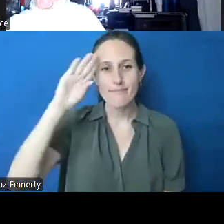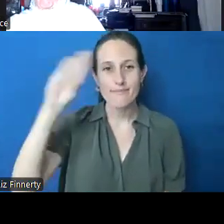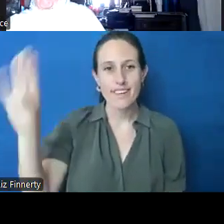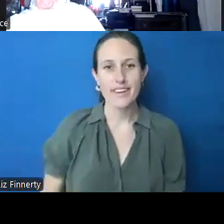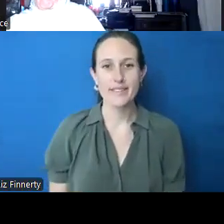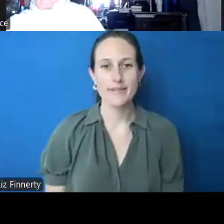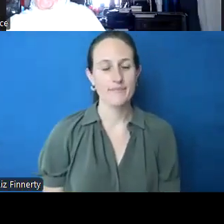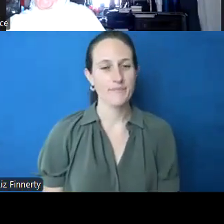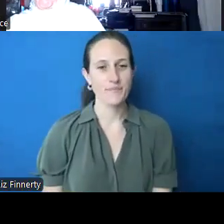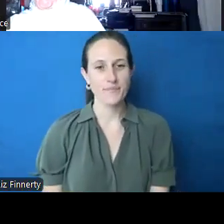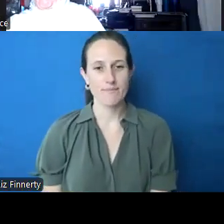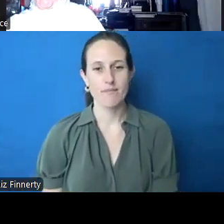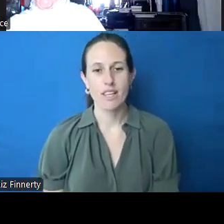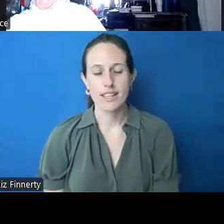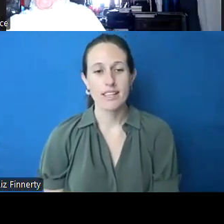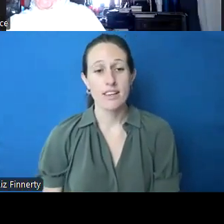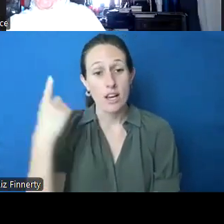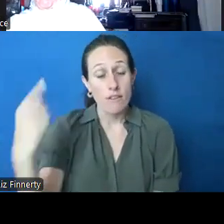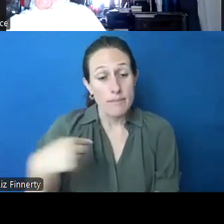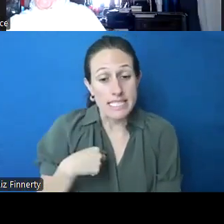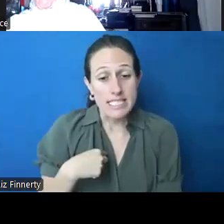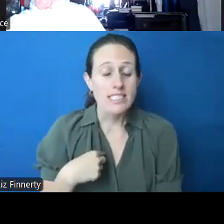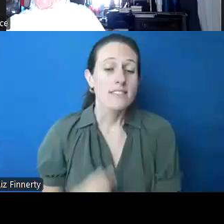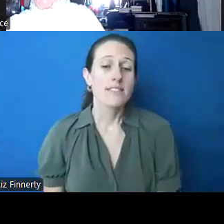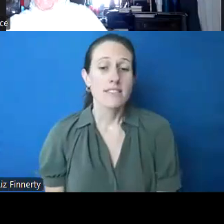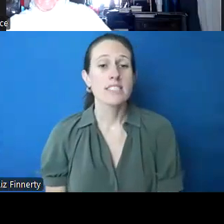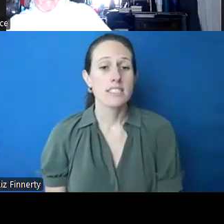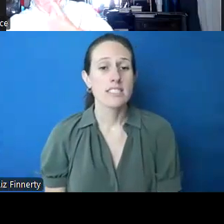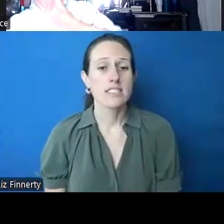Richard: Is it my turn? Bill: Yes, it is Richard. Richard: Hi, for me as the